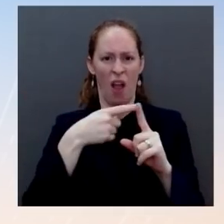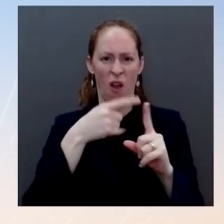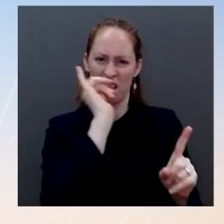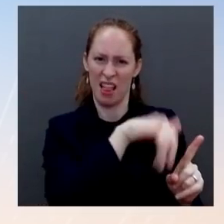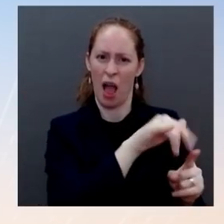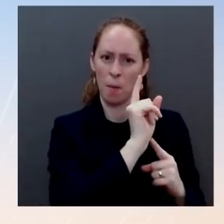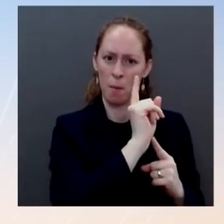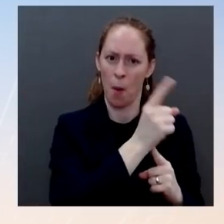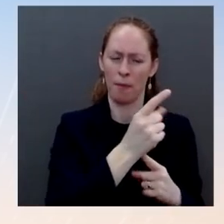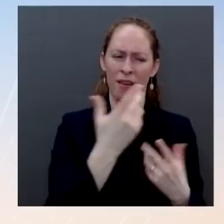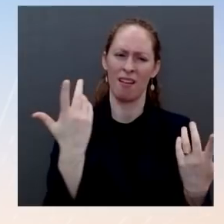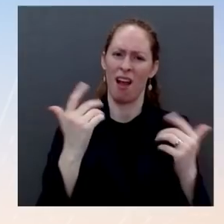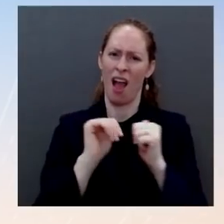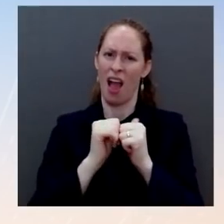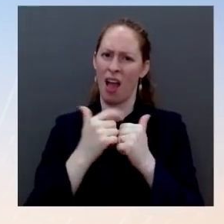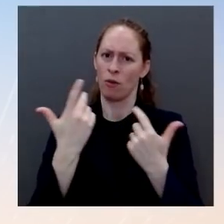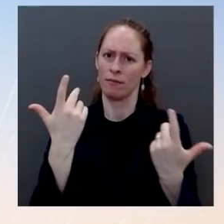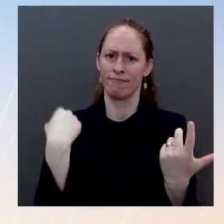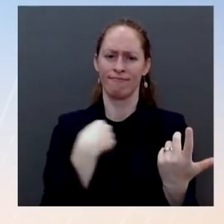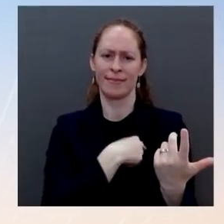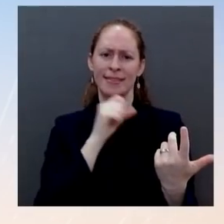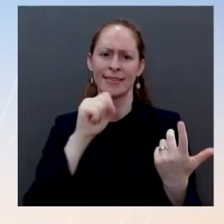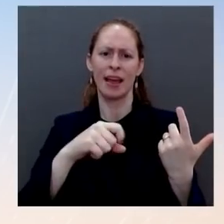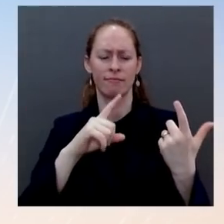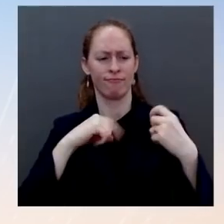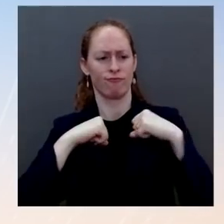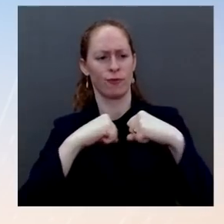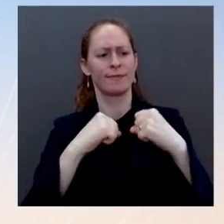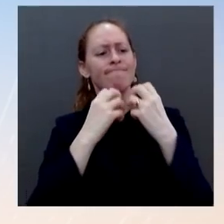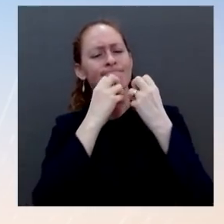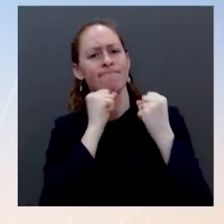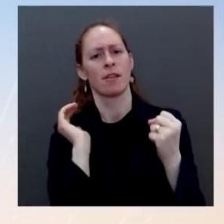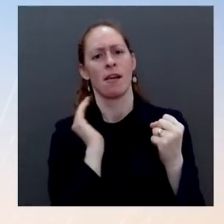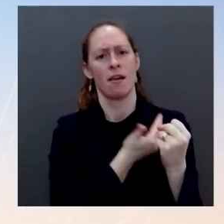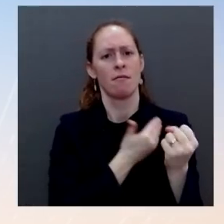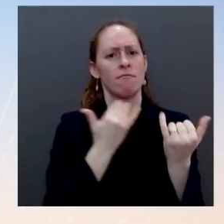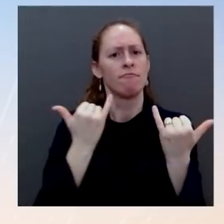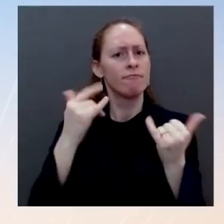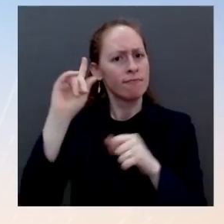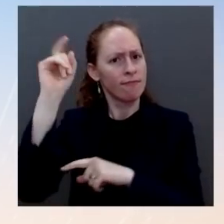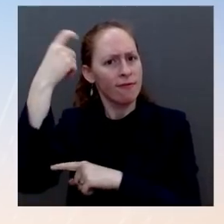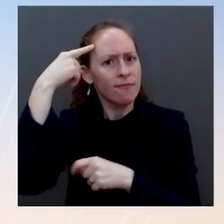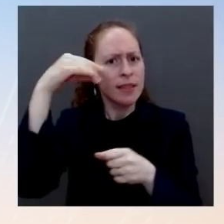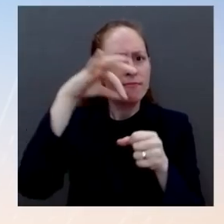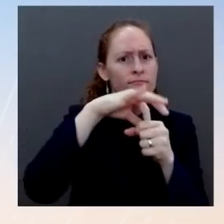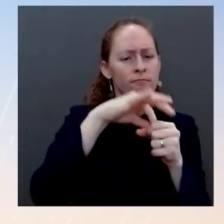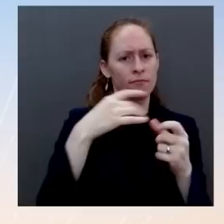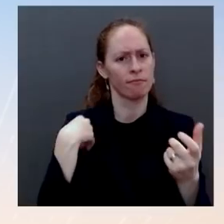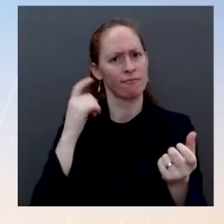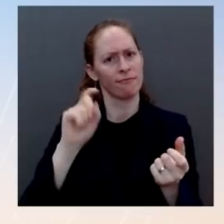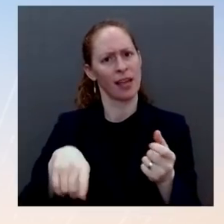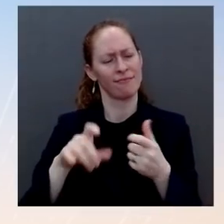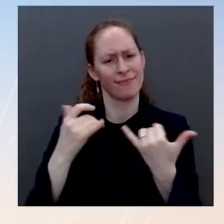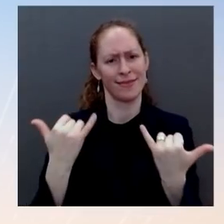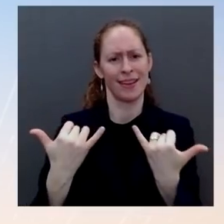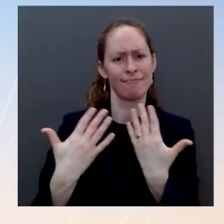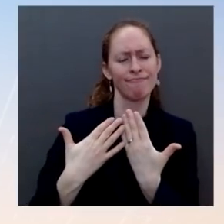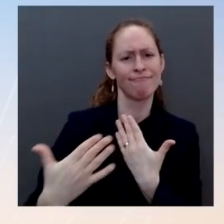And I talked with him about this after the speech today, and he made very clear that the risk we have here at --